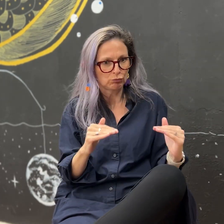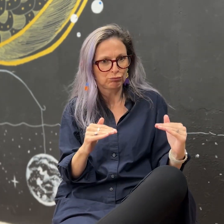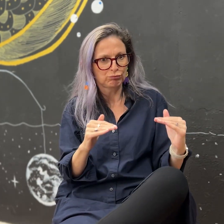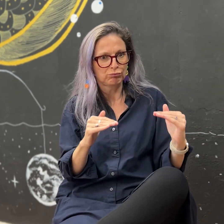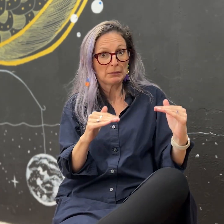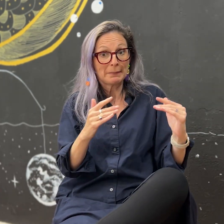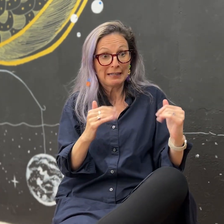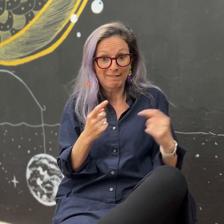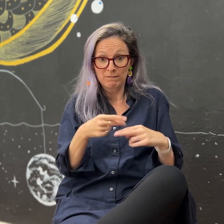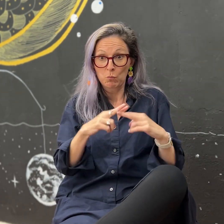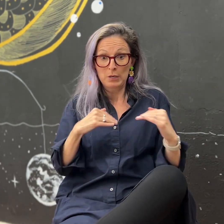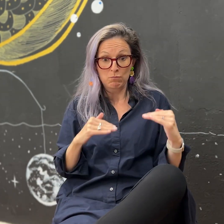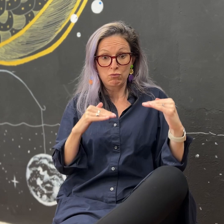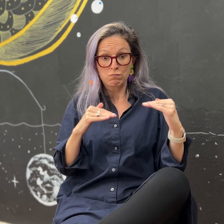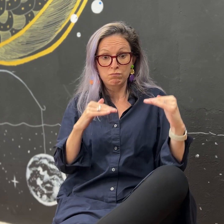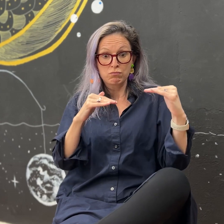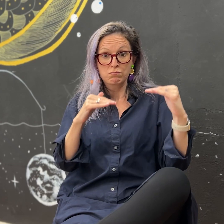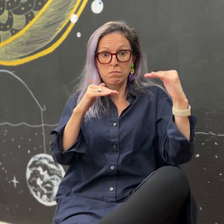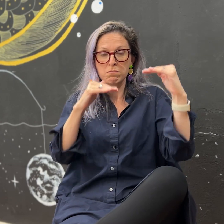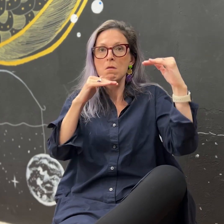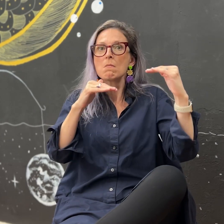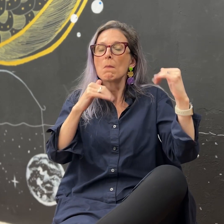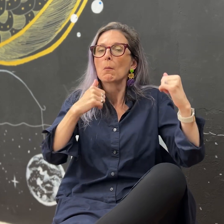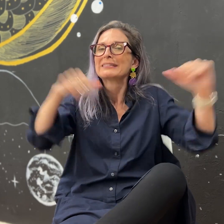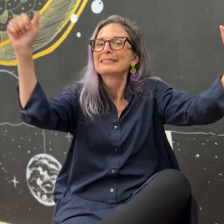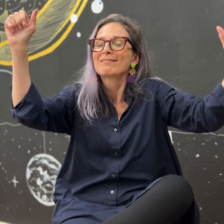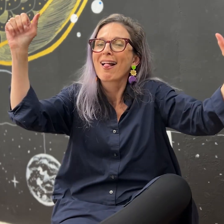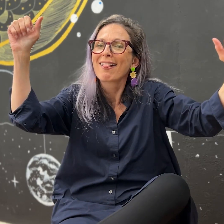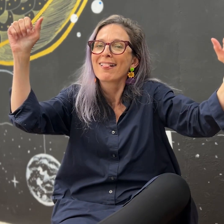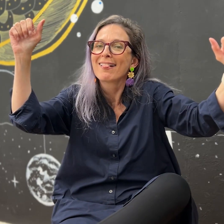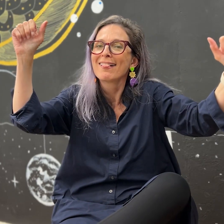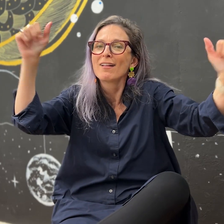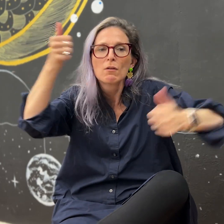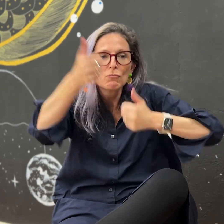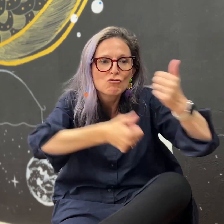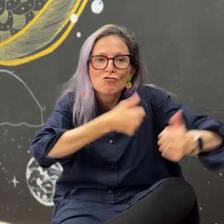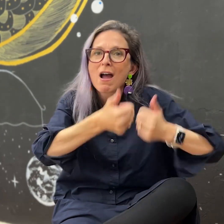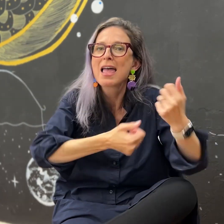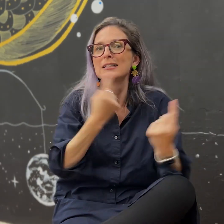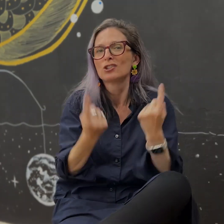keep growing strong and successful – really encourage each other!